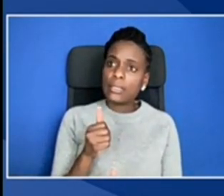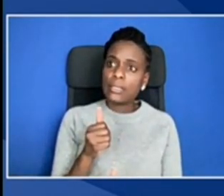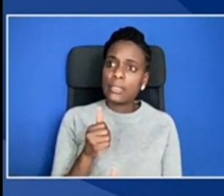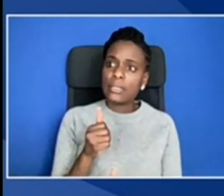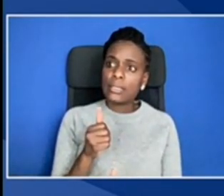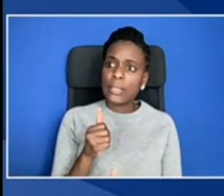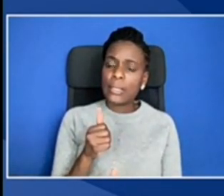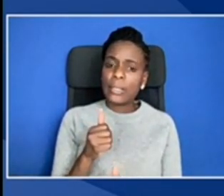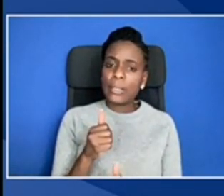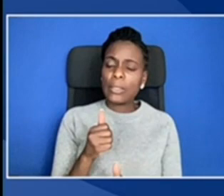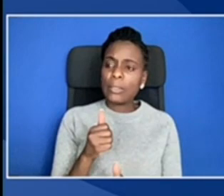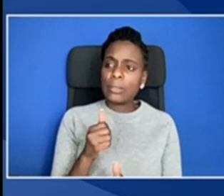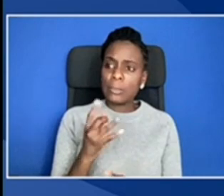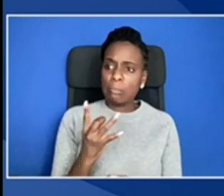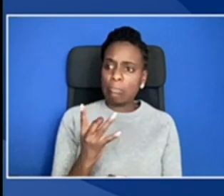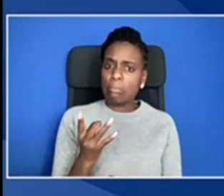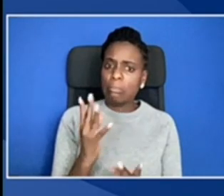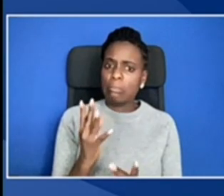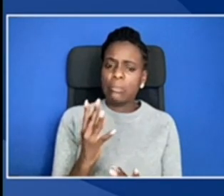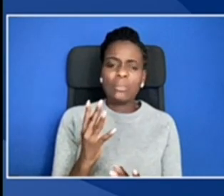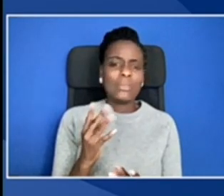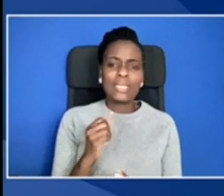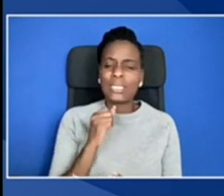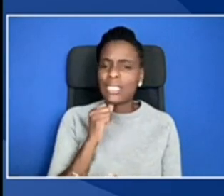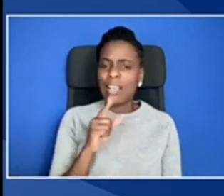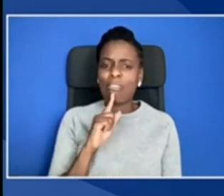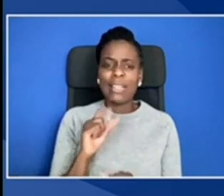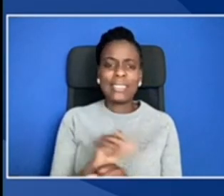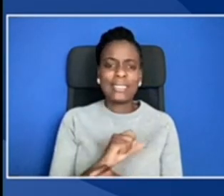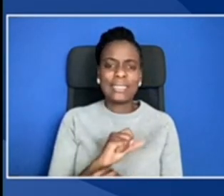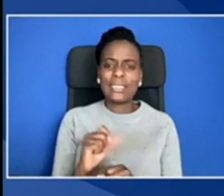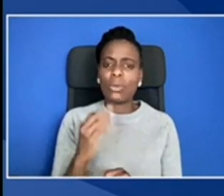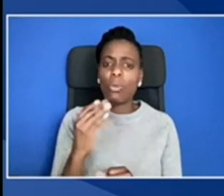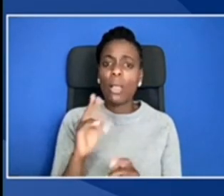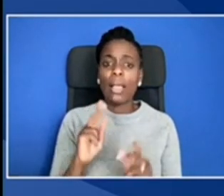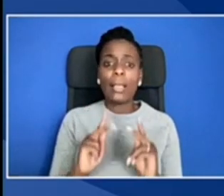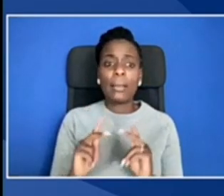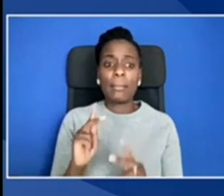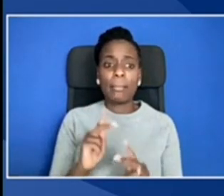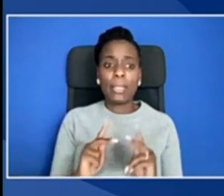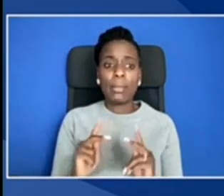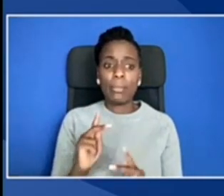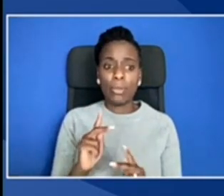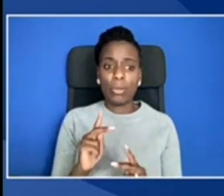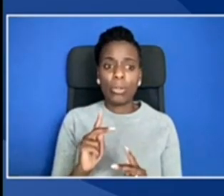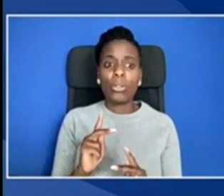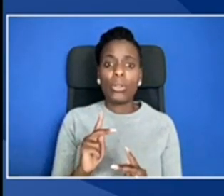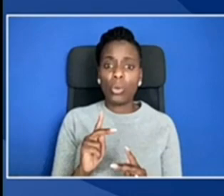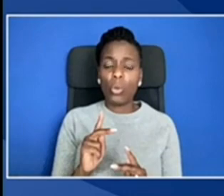a little unrealistic because the people who fit the hard definition of hardship,